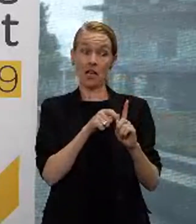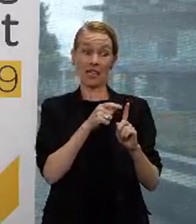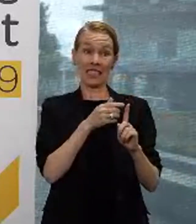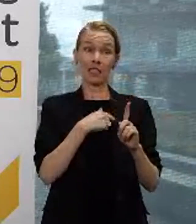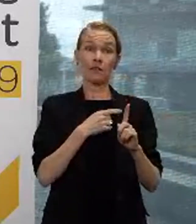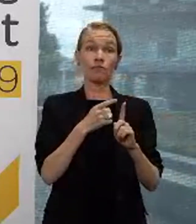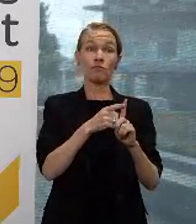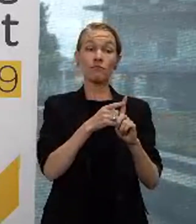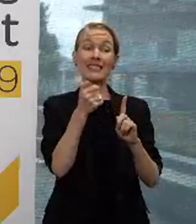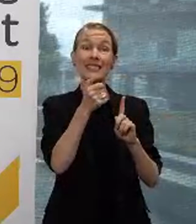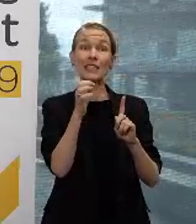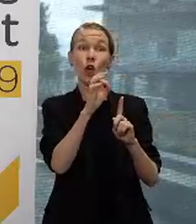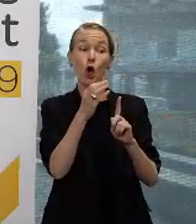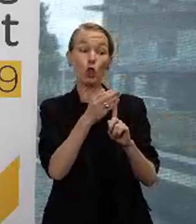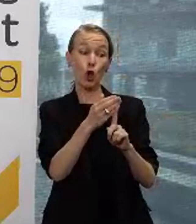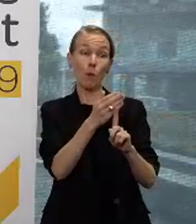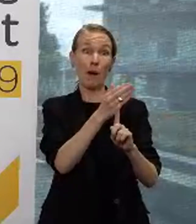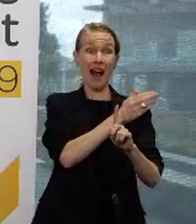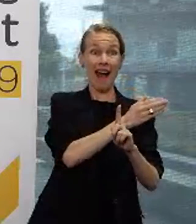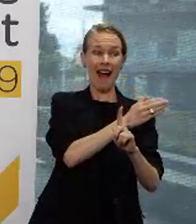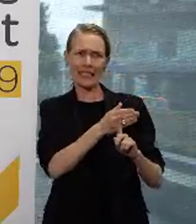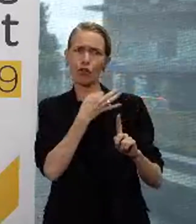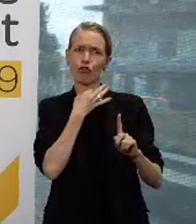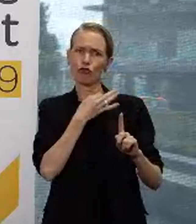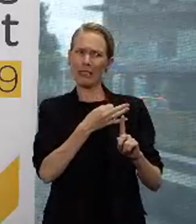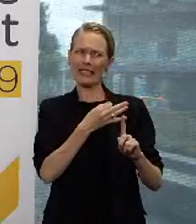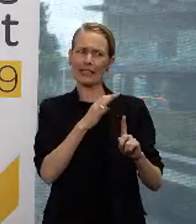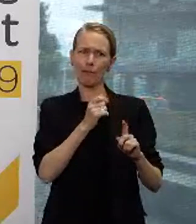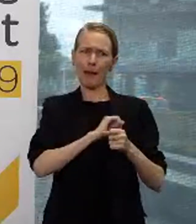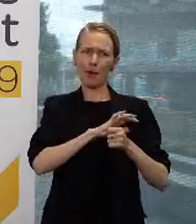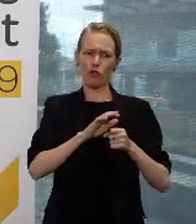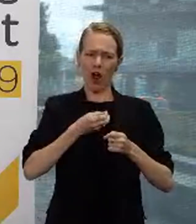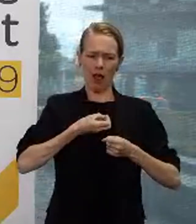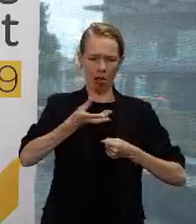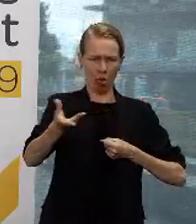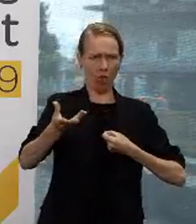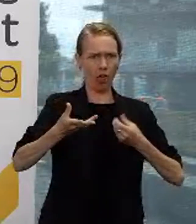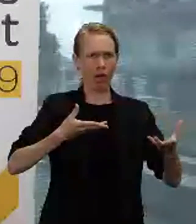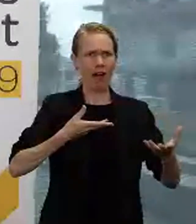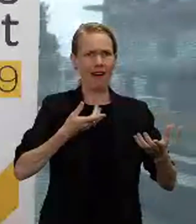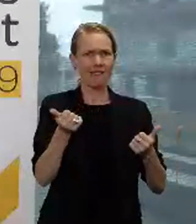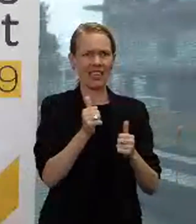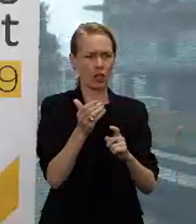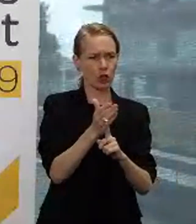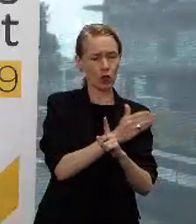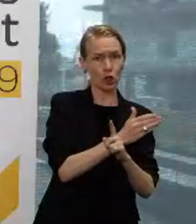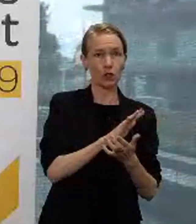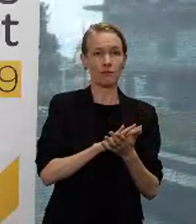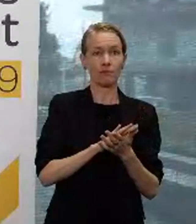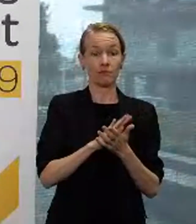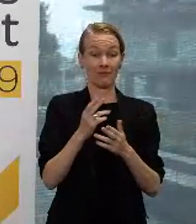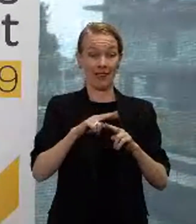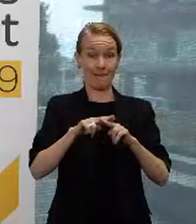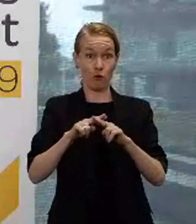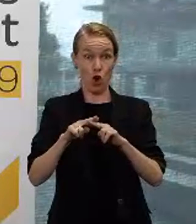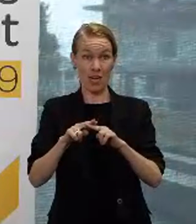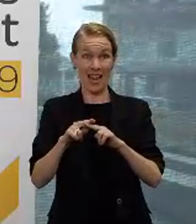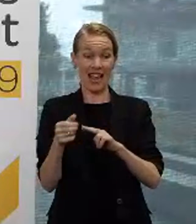which is Wednesday the 14th of October and Thursday the 15th of October being the two days before he develops symptoms.